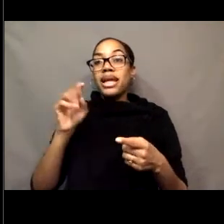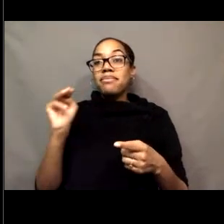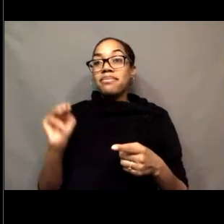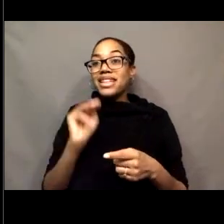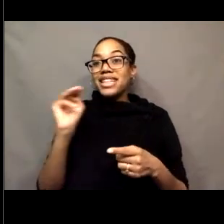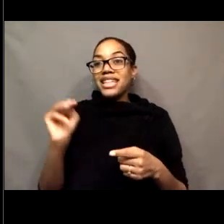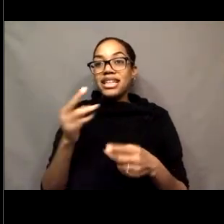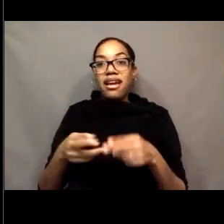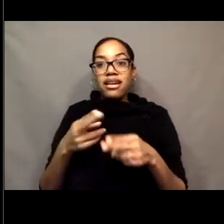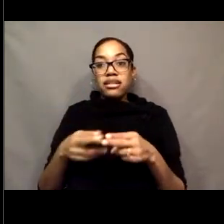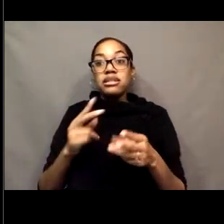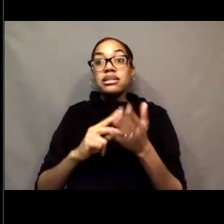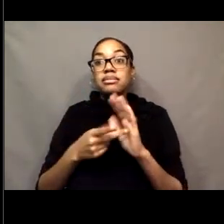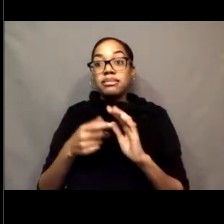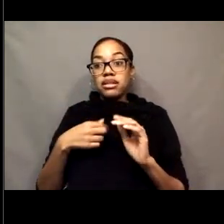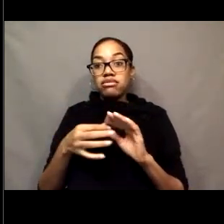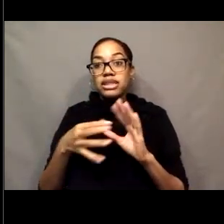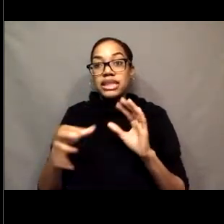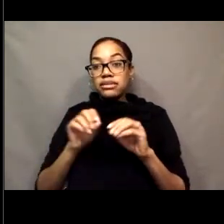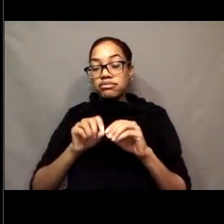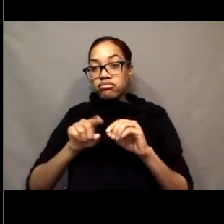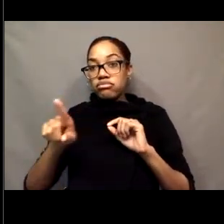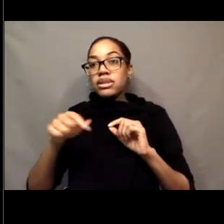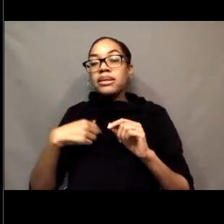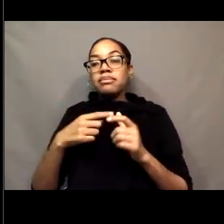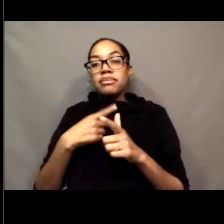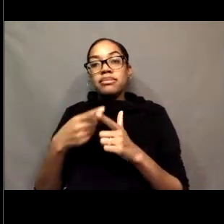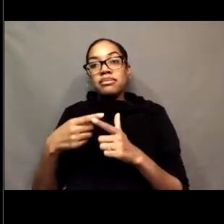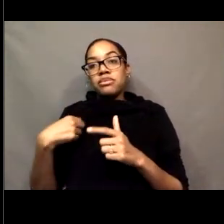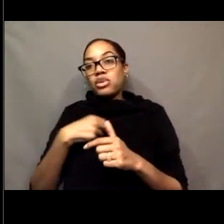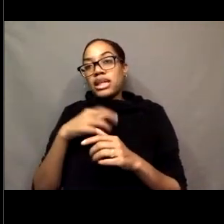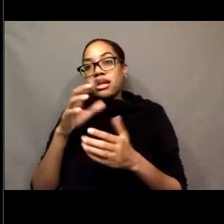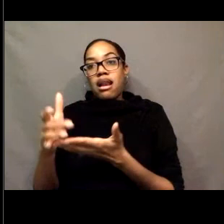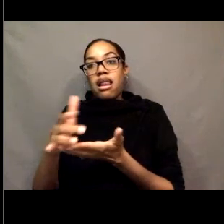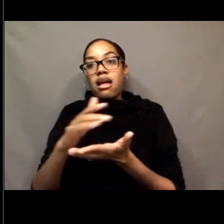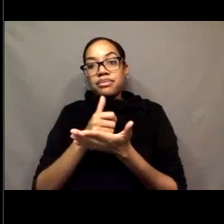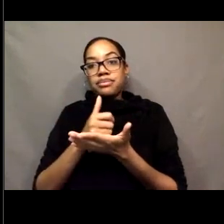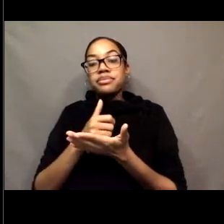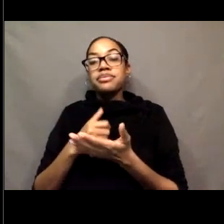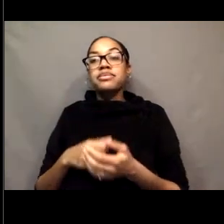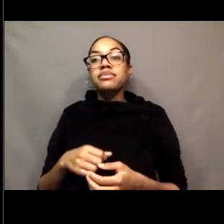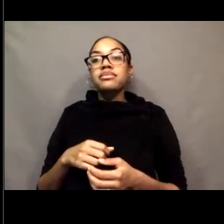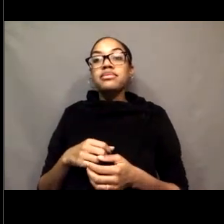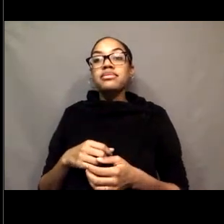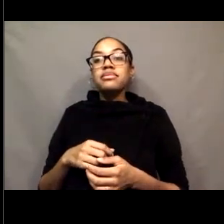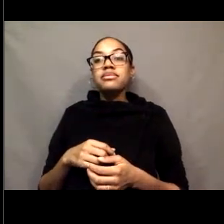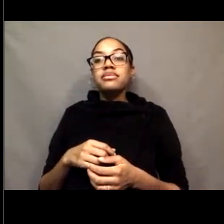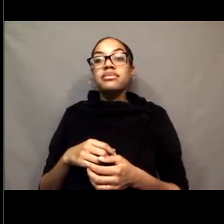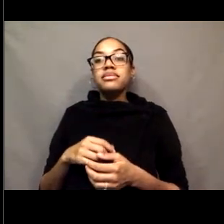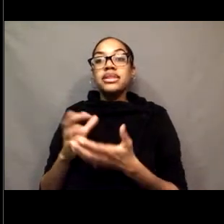we get a lot of eggs to work with. Once those eggs are released, we fertilize the eggs,